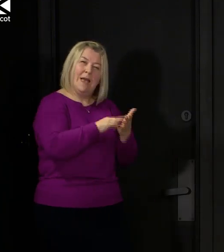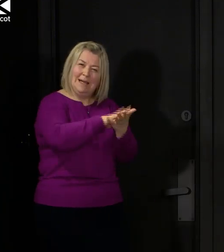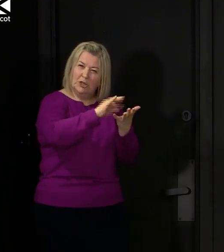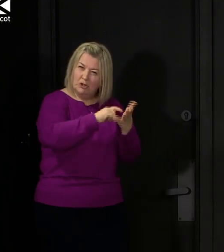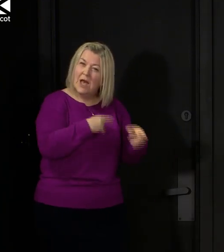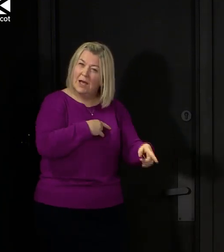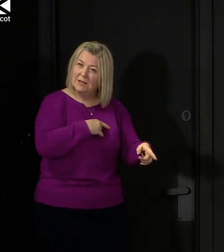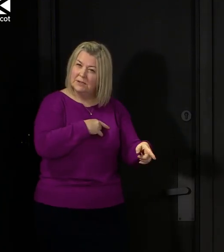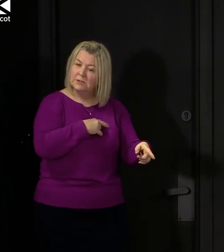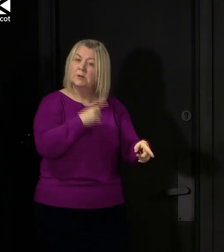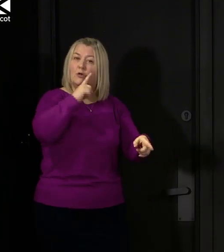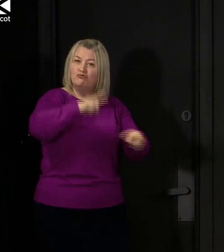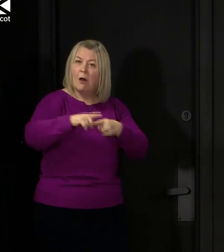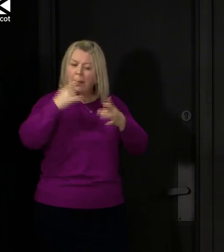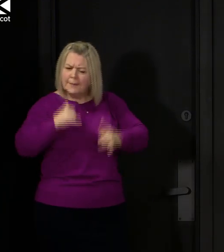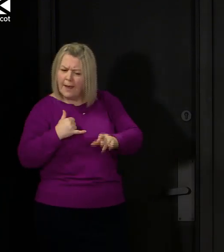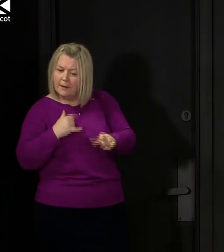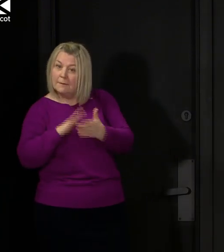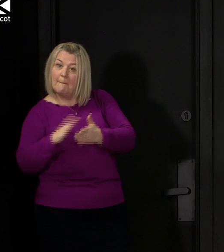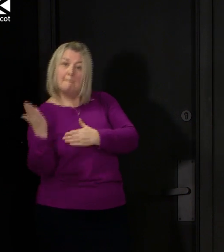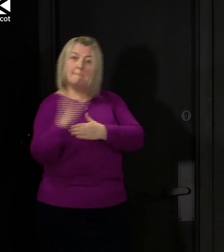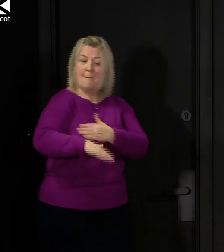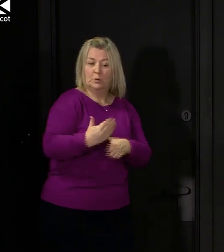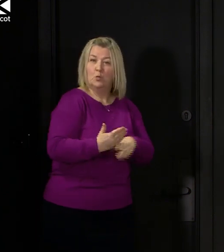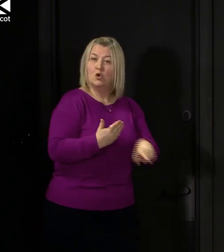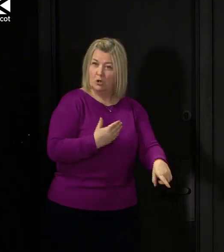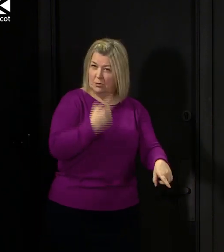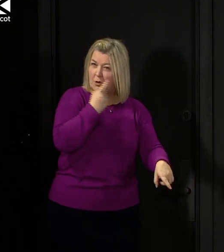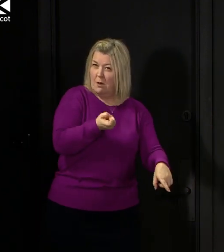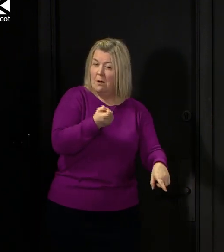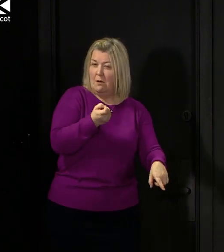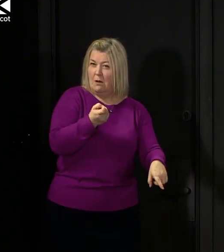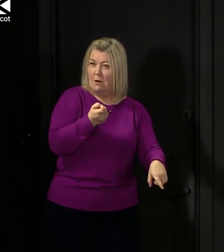we build up the capacity we'll be able to test more people, and that's why that is such